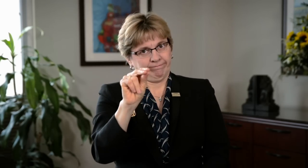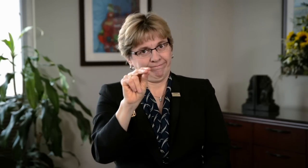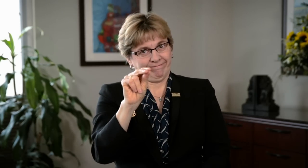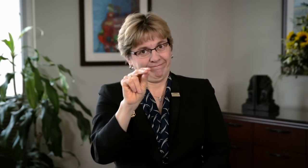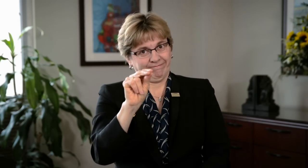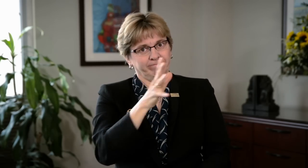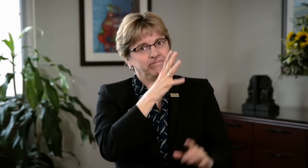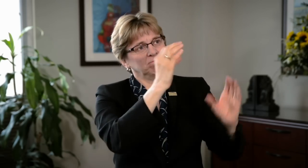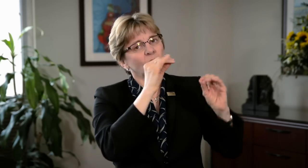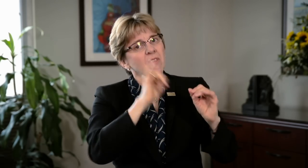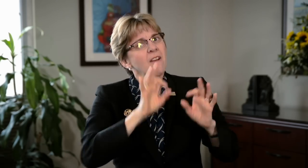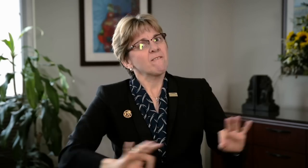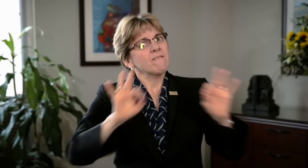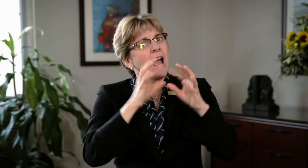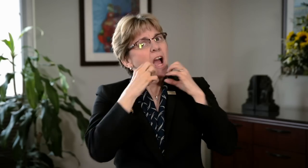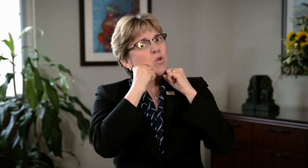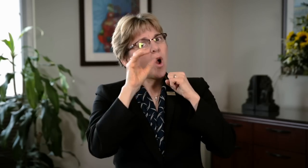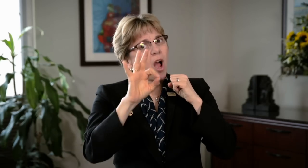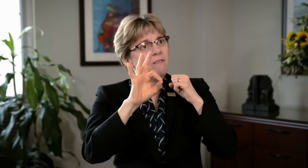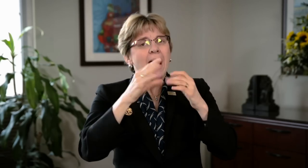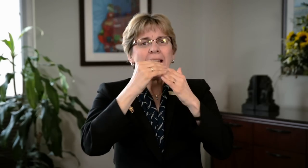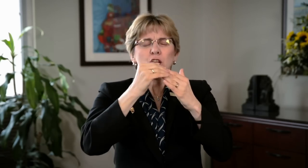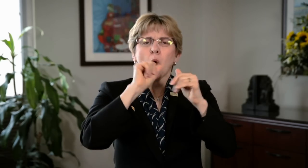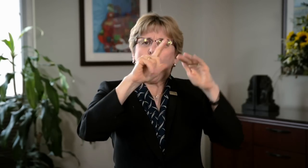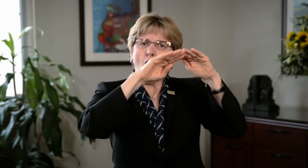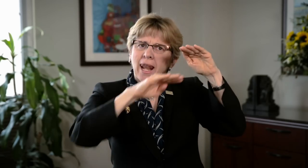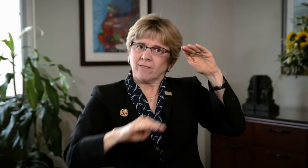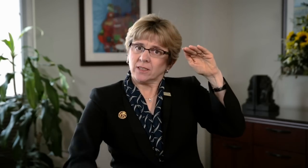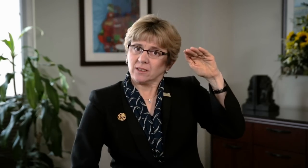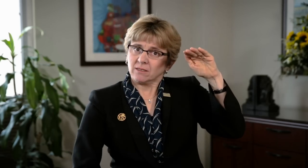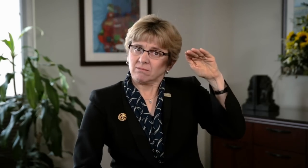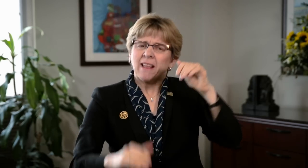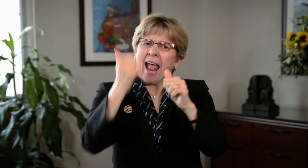My mother taught me the value of leading at all levels.